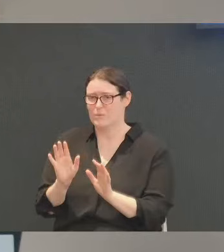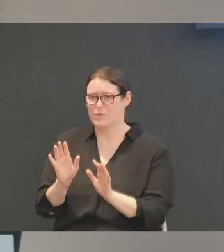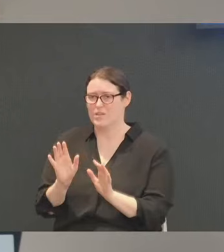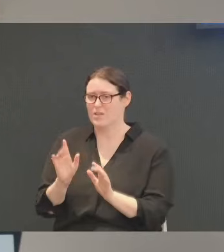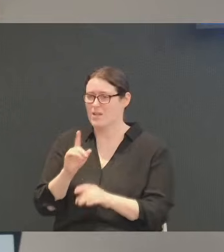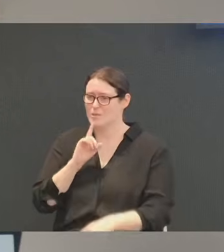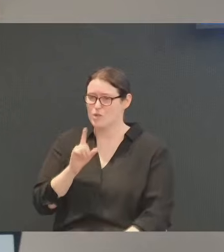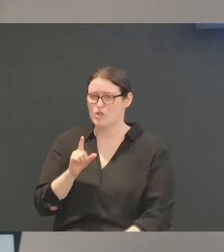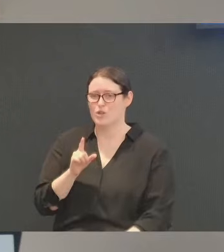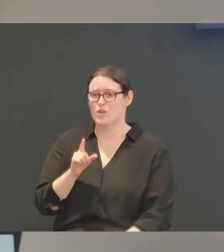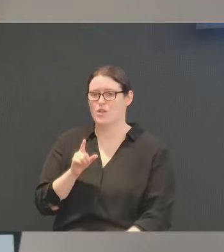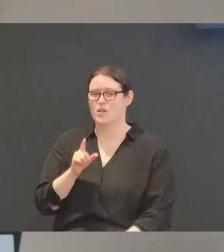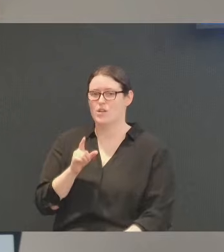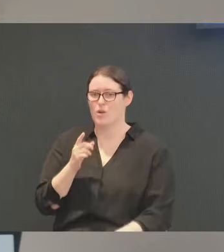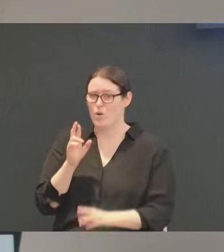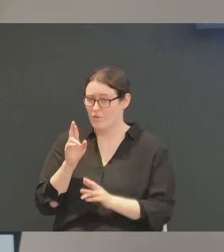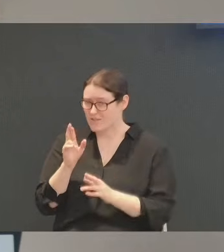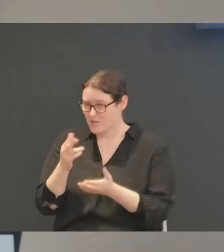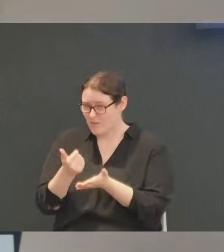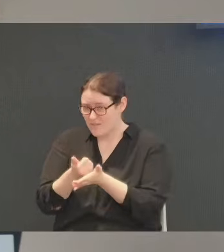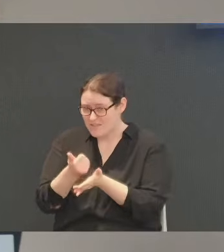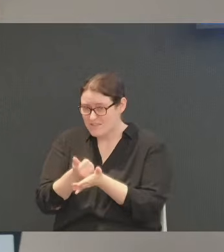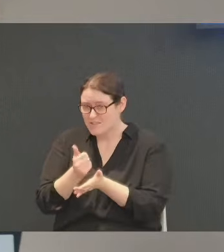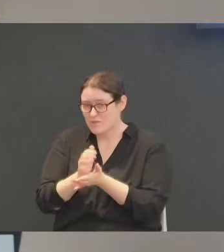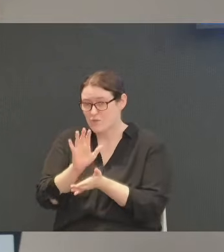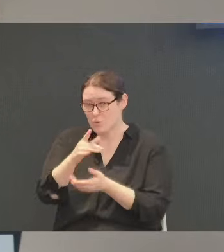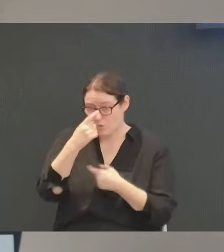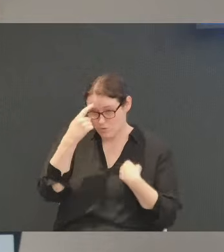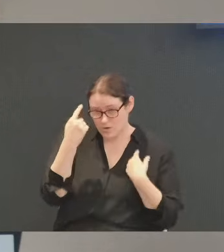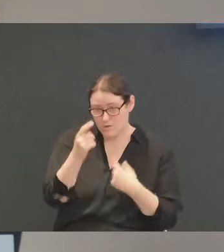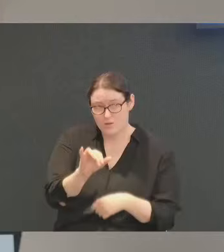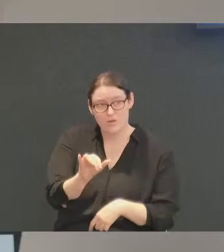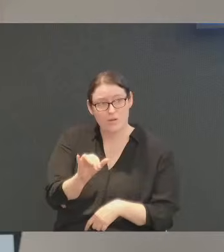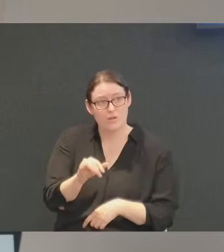you're getting some assistance to kind of deal with your trauma also. I found assistance on my